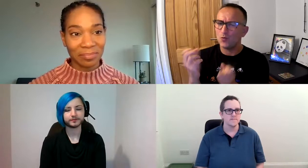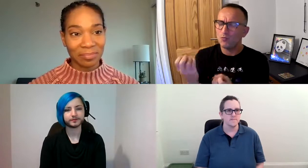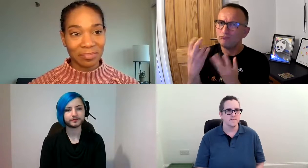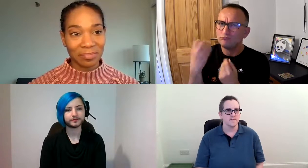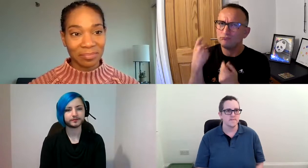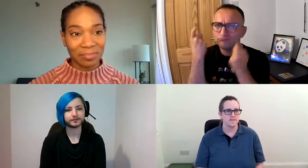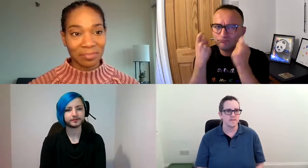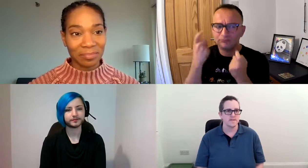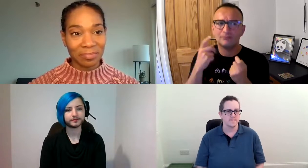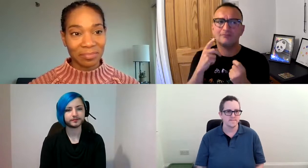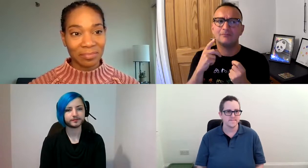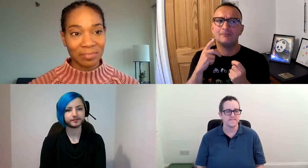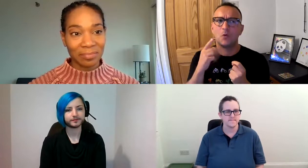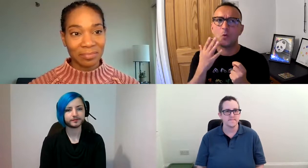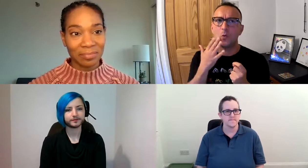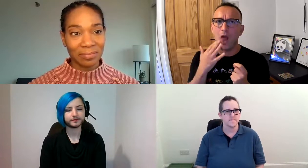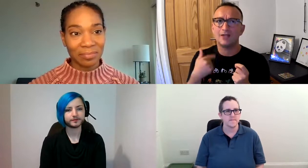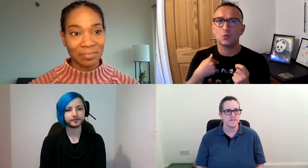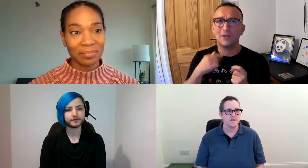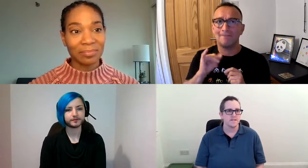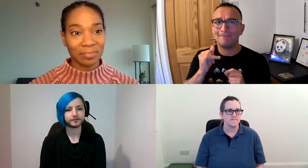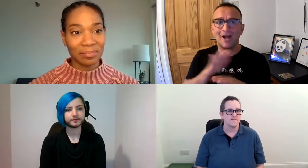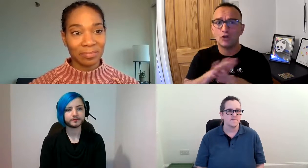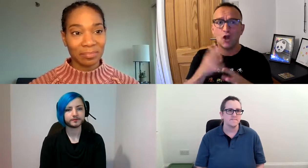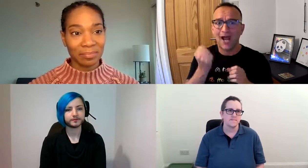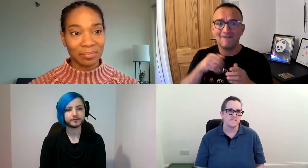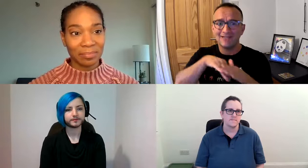perspectives, as you said sometimes we may not talk